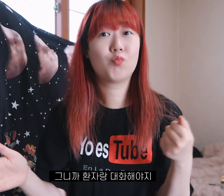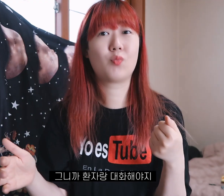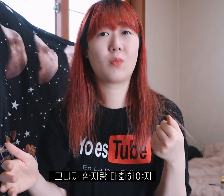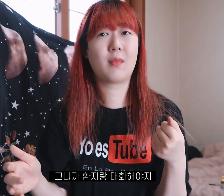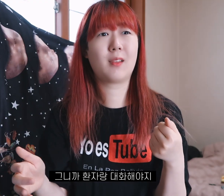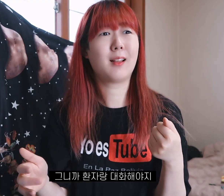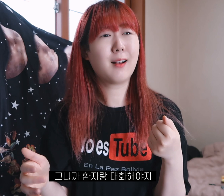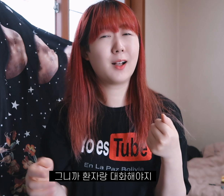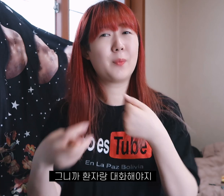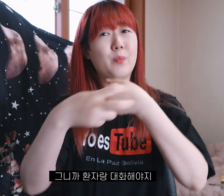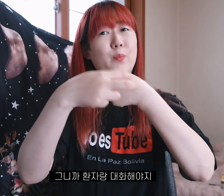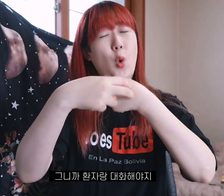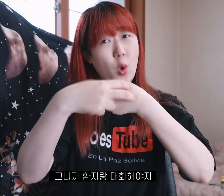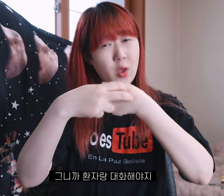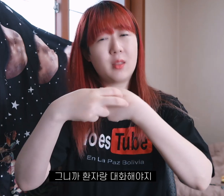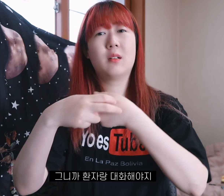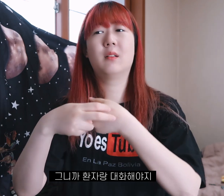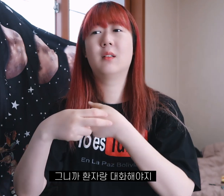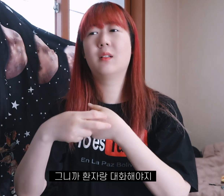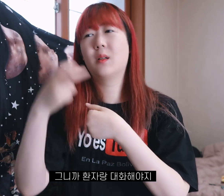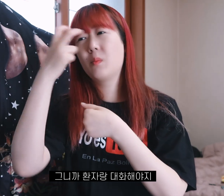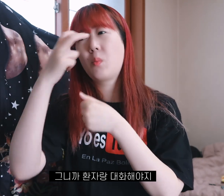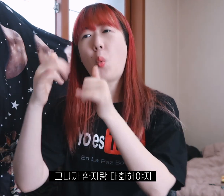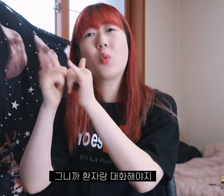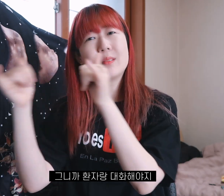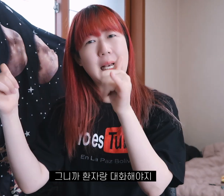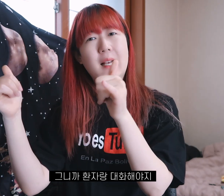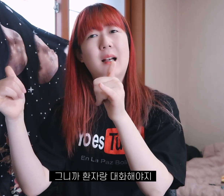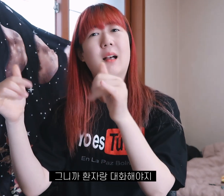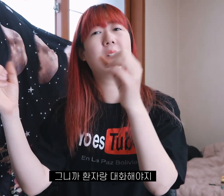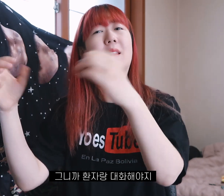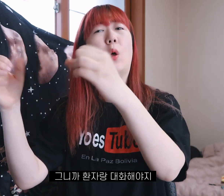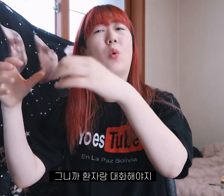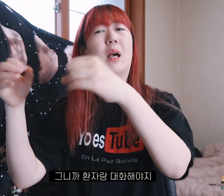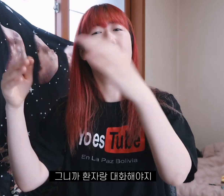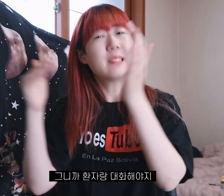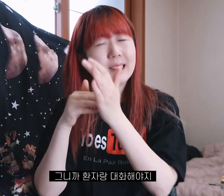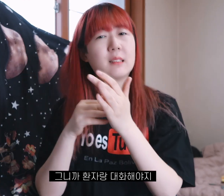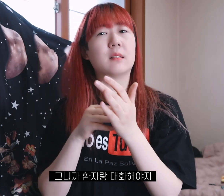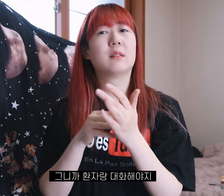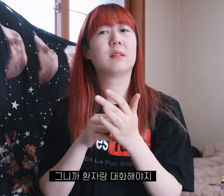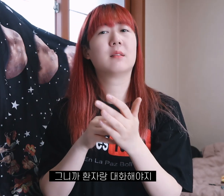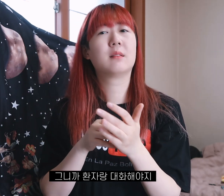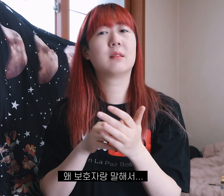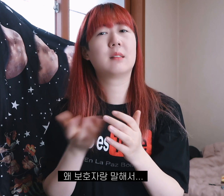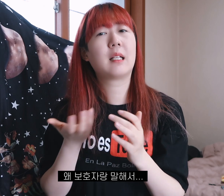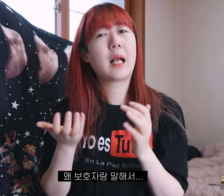That's why the doctor should talk to the patient.